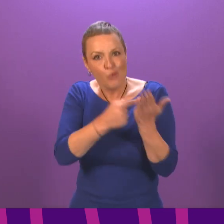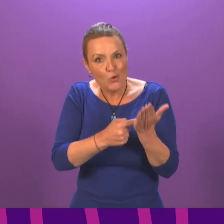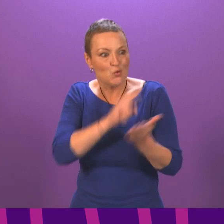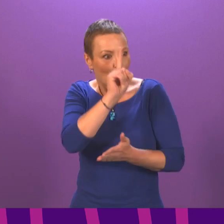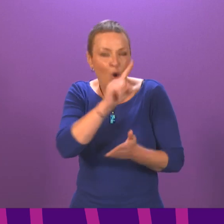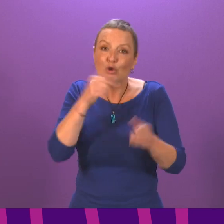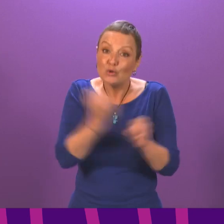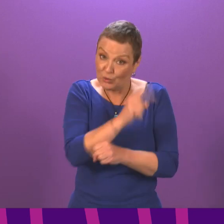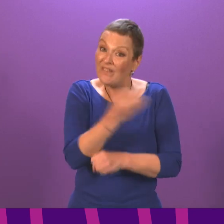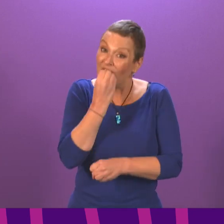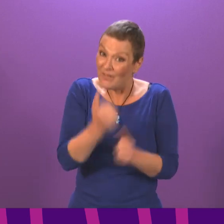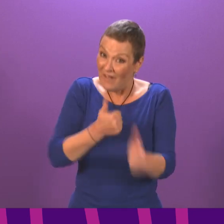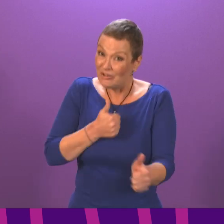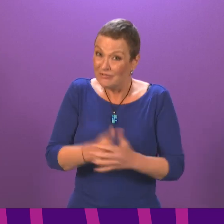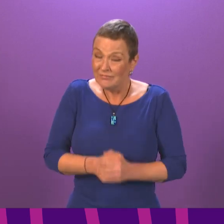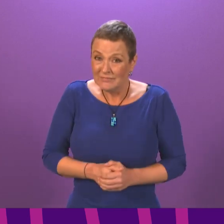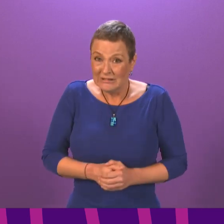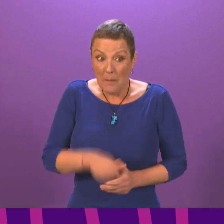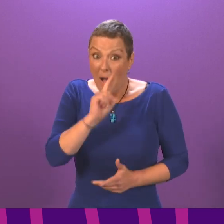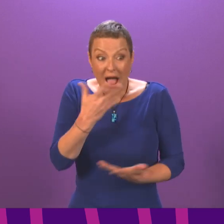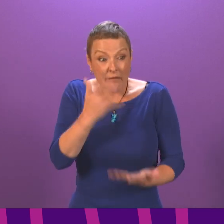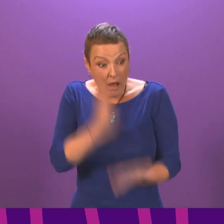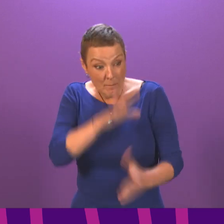plants and that where there are cases those are identified quickly and the right steps